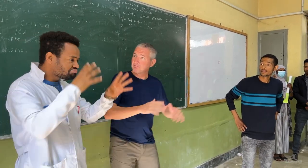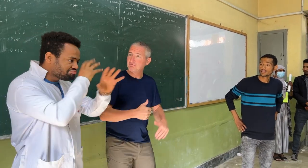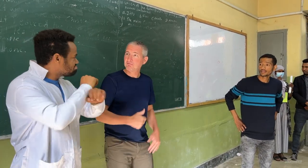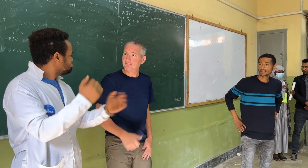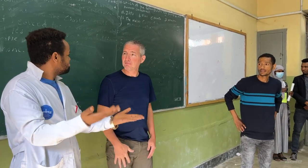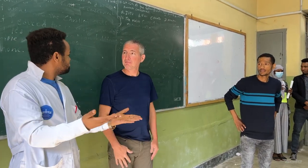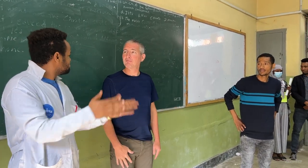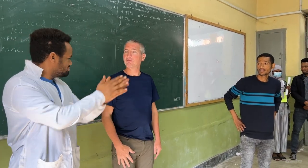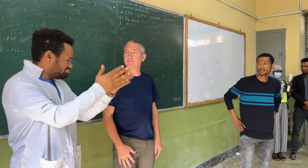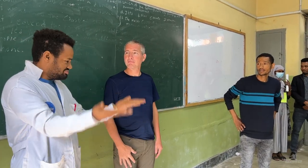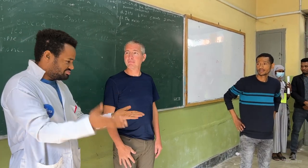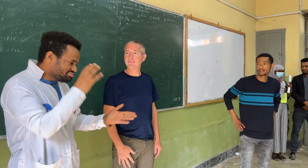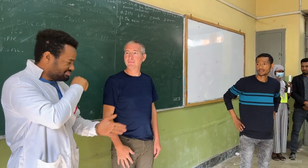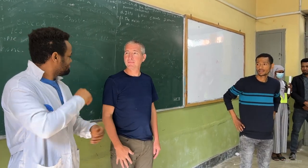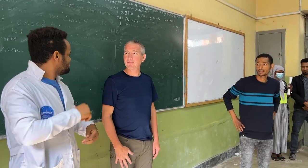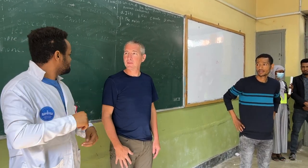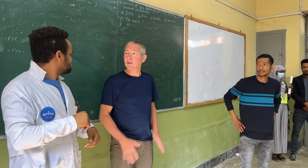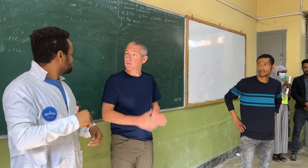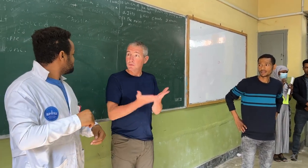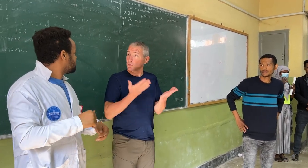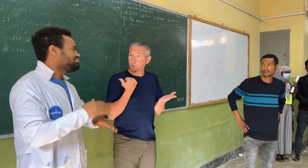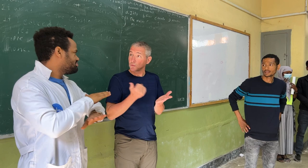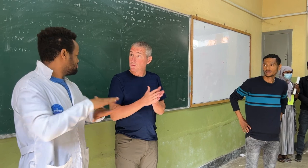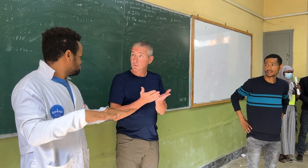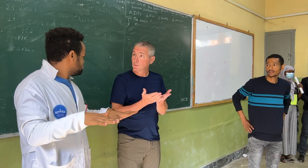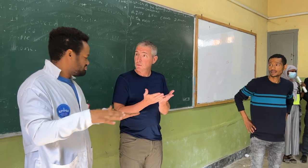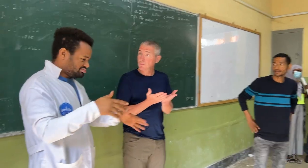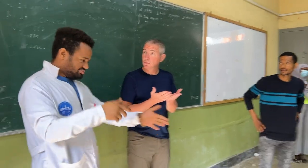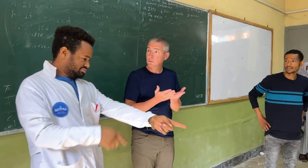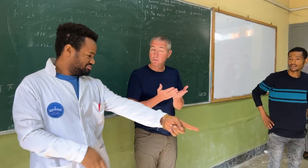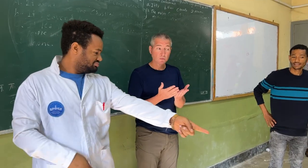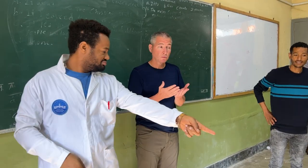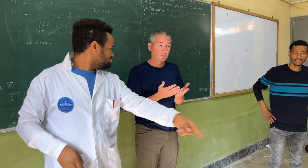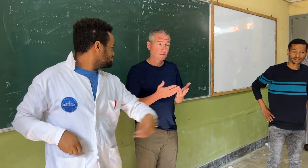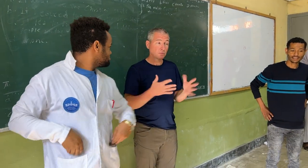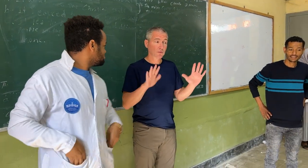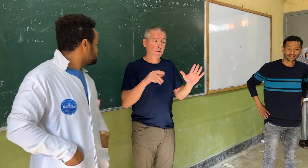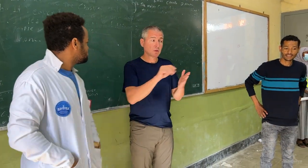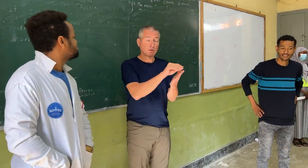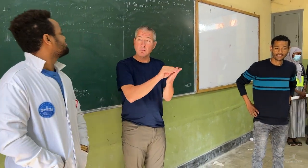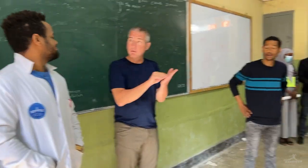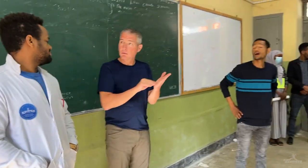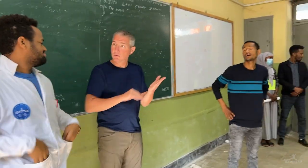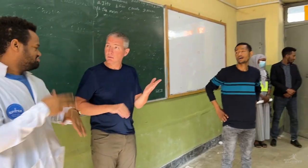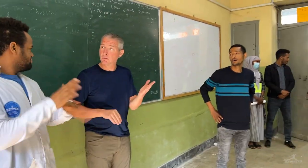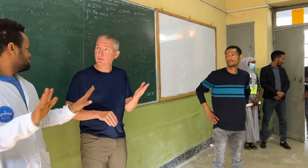We don’t have textbooks. No textbooks? Only writing?